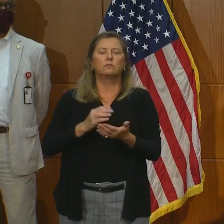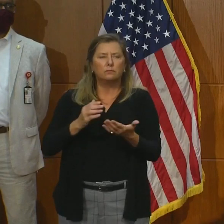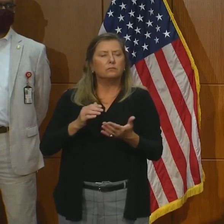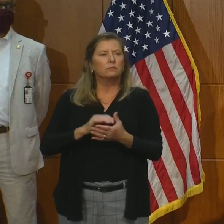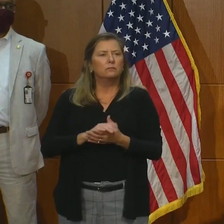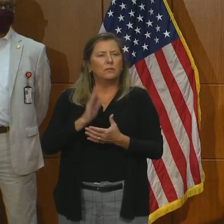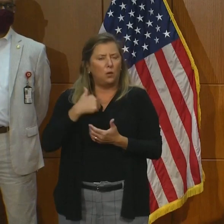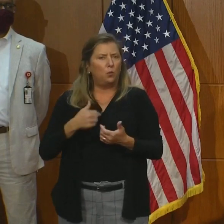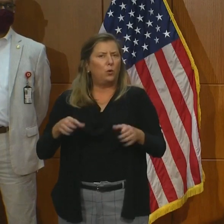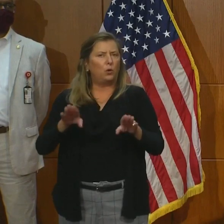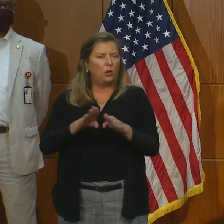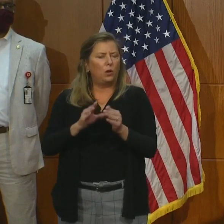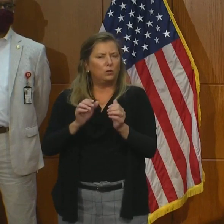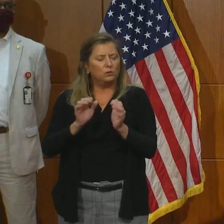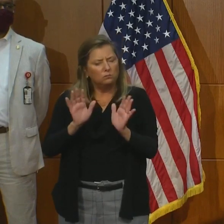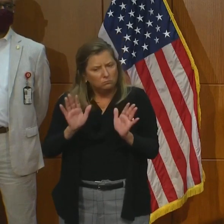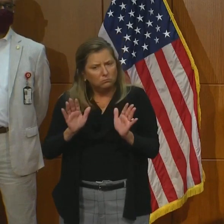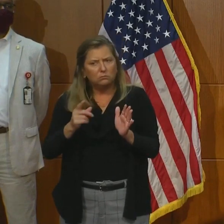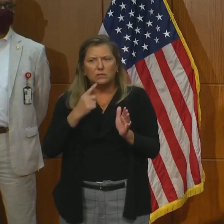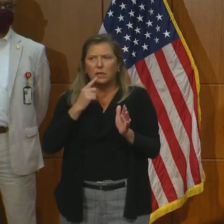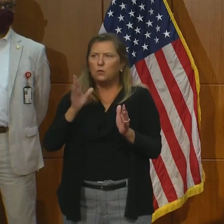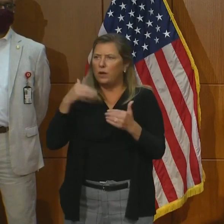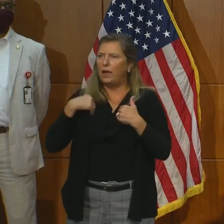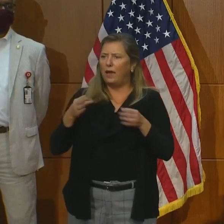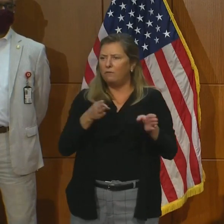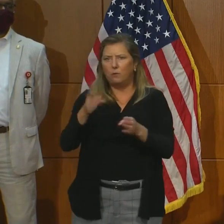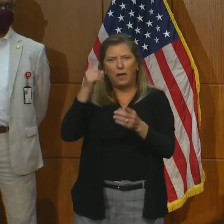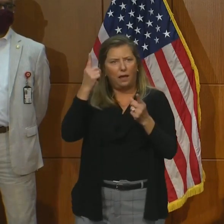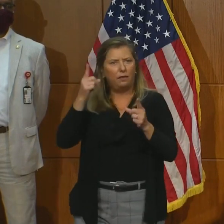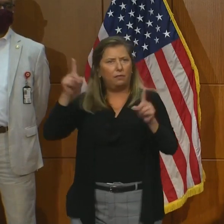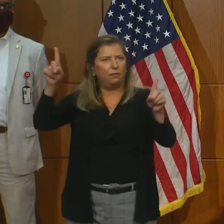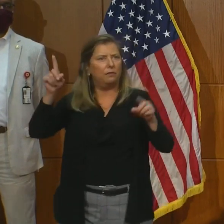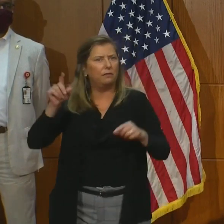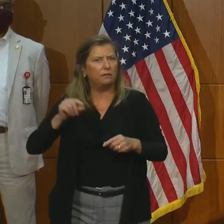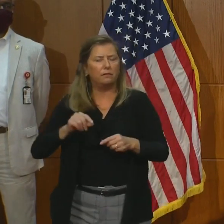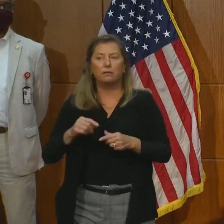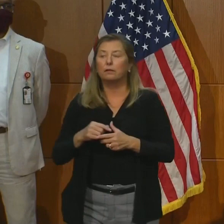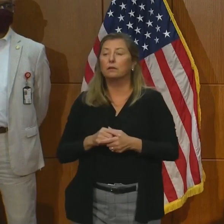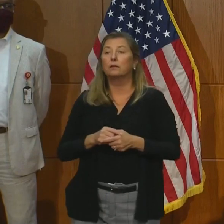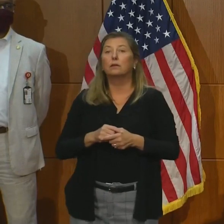A MAJOR ROLE AS YOU KNOW THAT I TAKE IT SERIOUSLY. I WANT TO